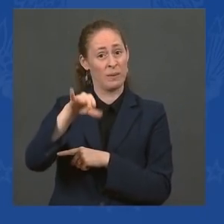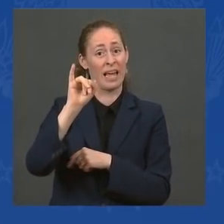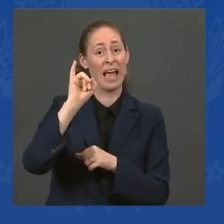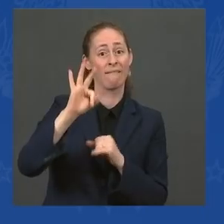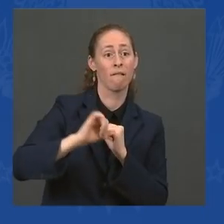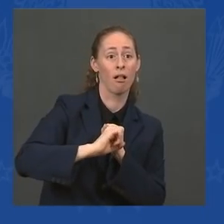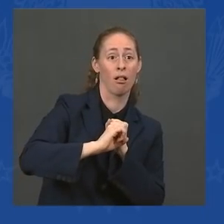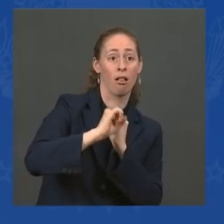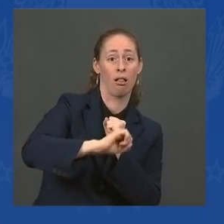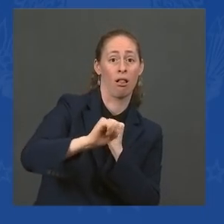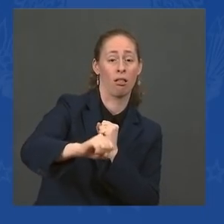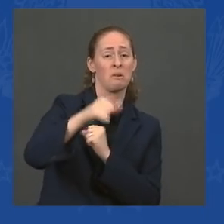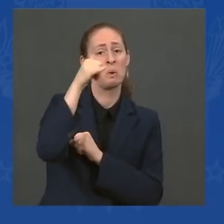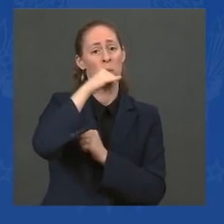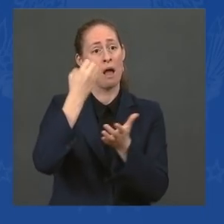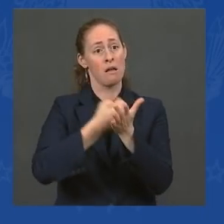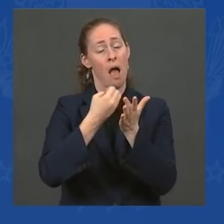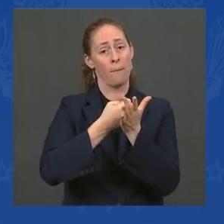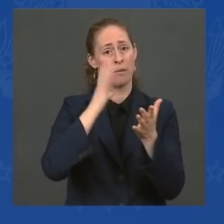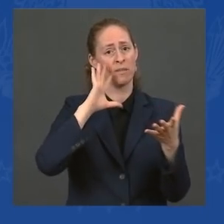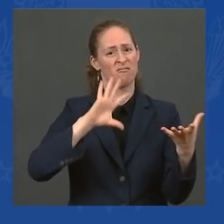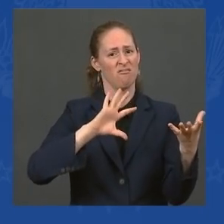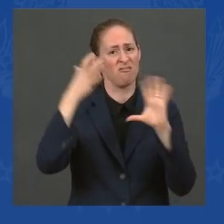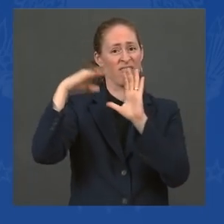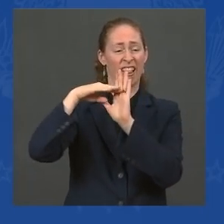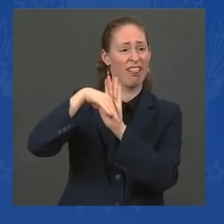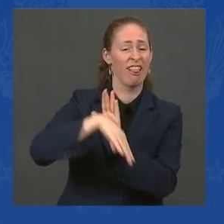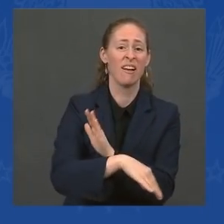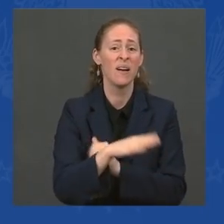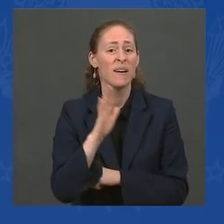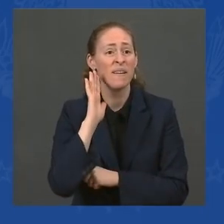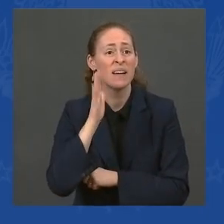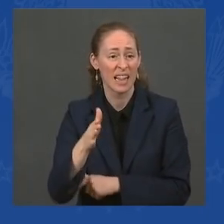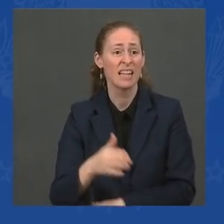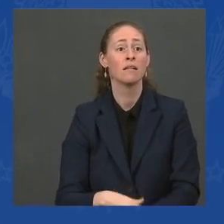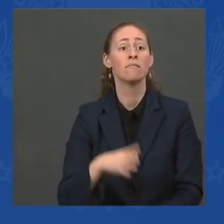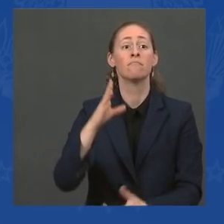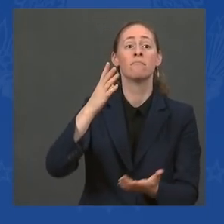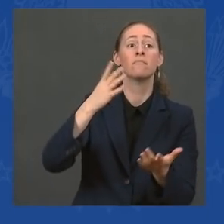And when we consider the broader economic costs of the uncertainty and certainly of possible default,